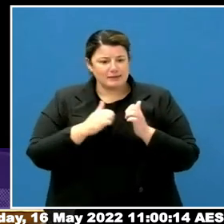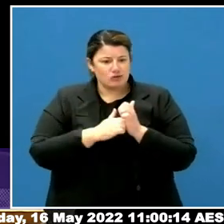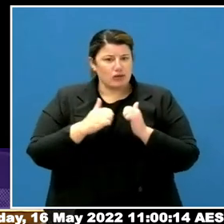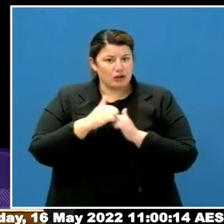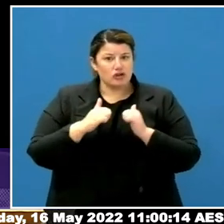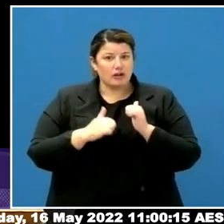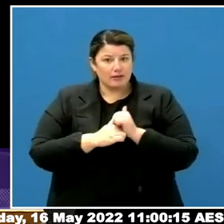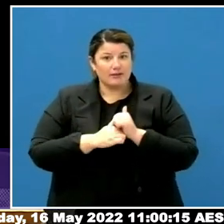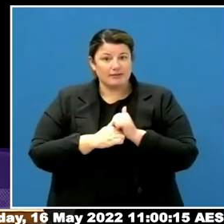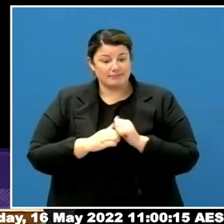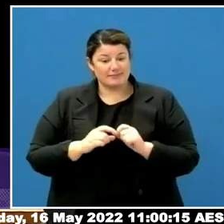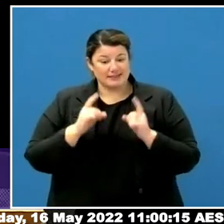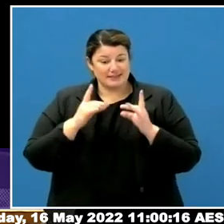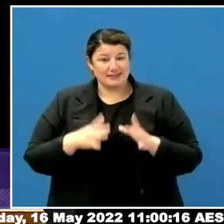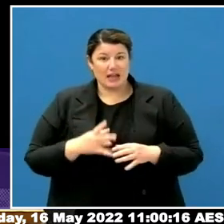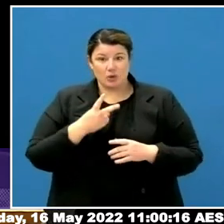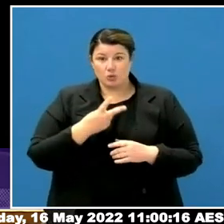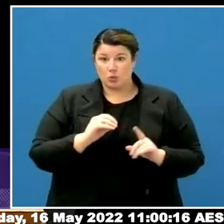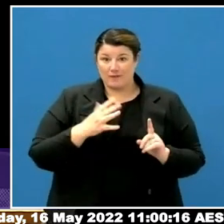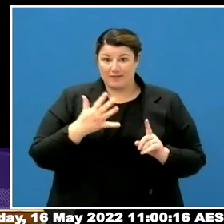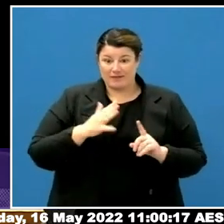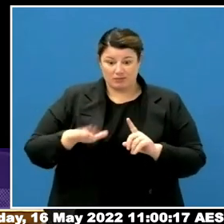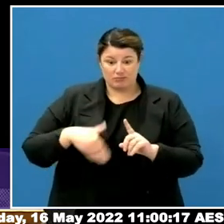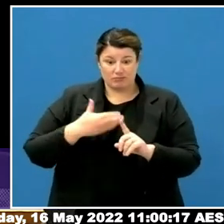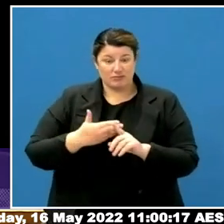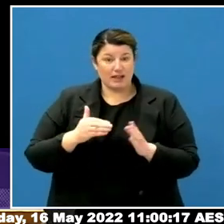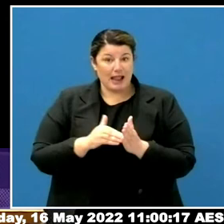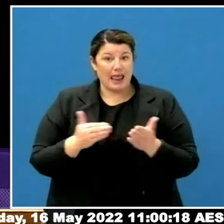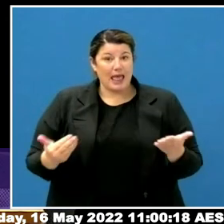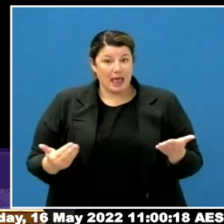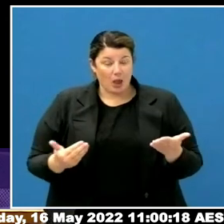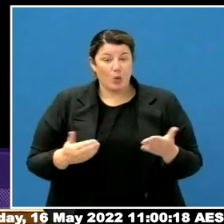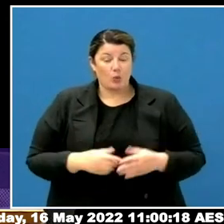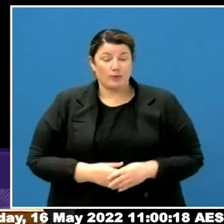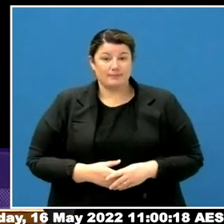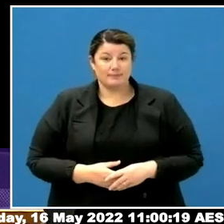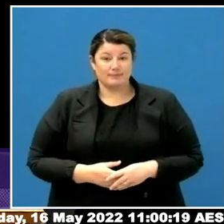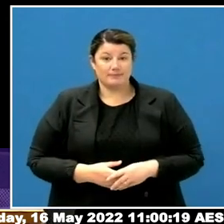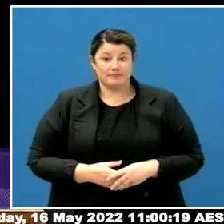joined the Board in 2015 and the role and responsibilities of the Board to ensure the